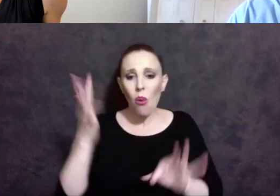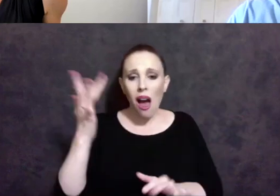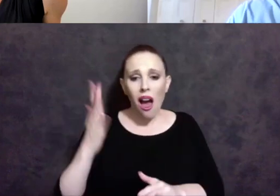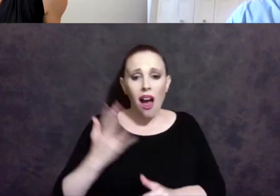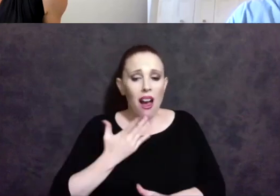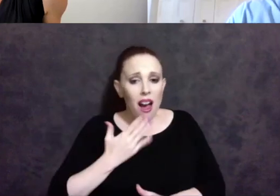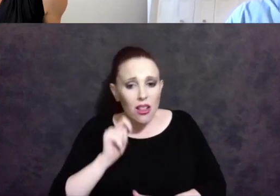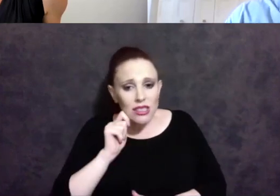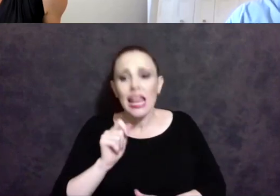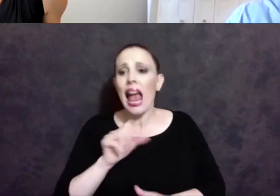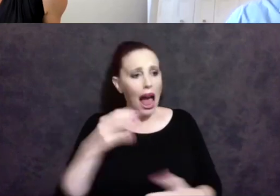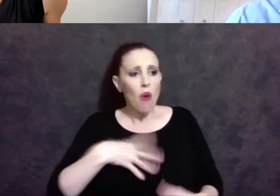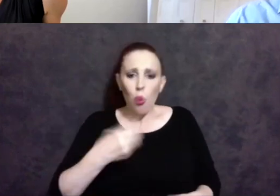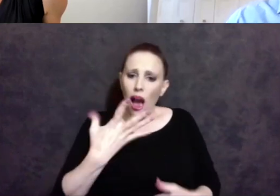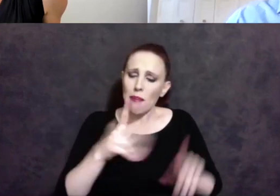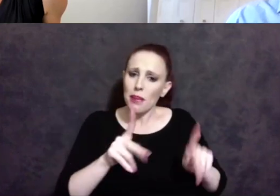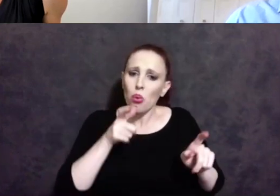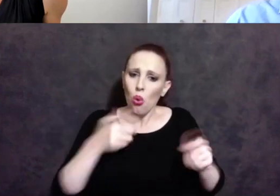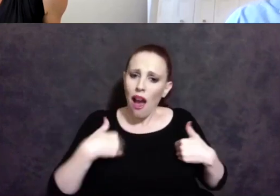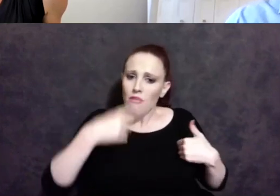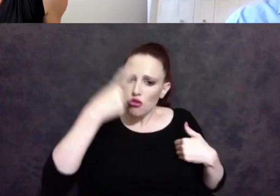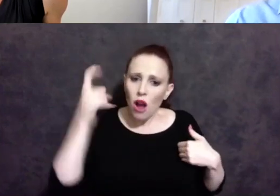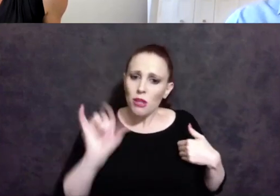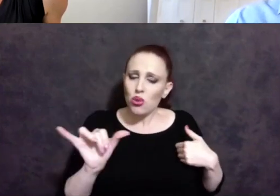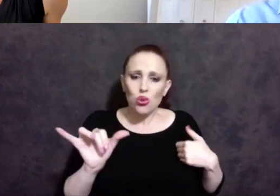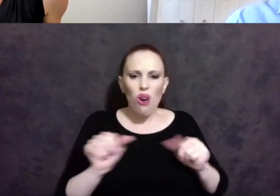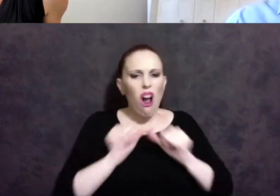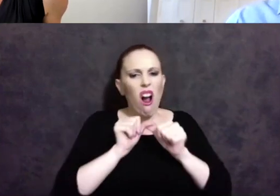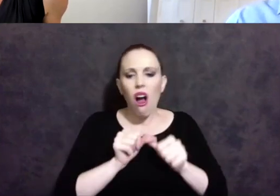who have gone through traumatic events, are constantly being triggered in the workplace